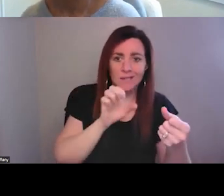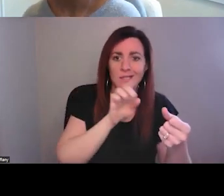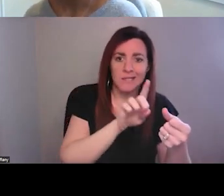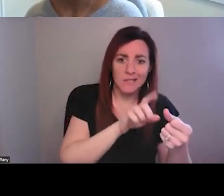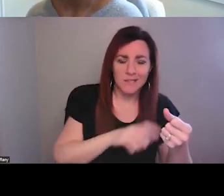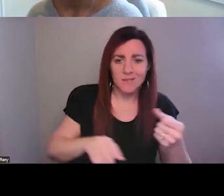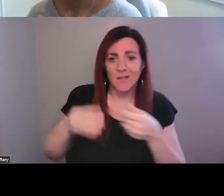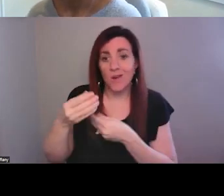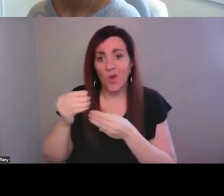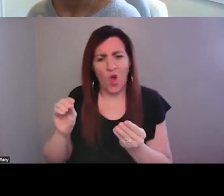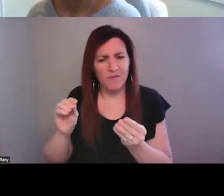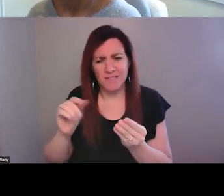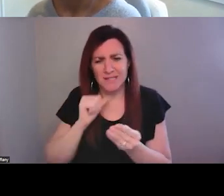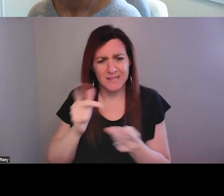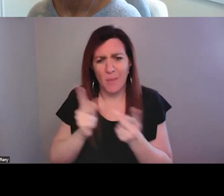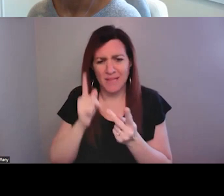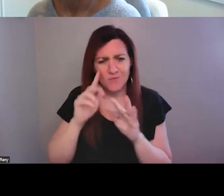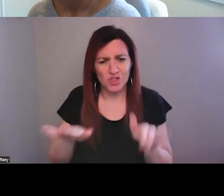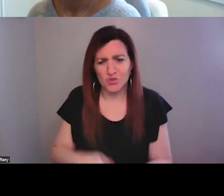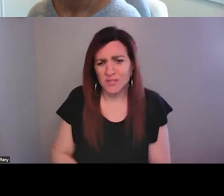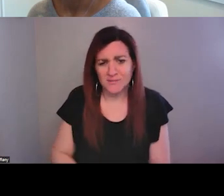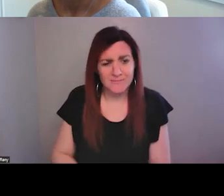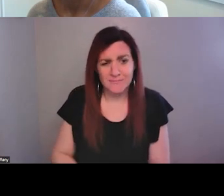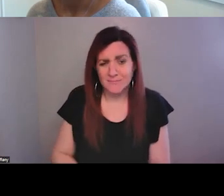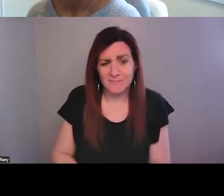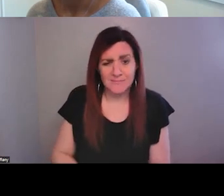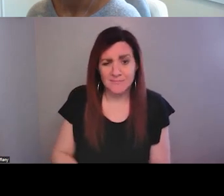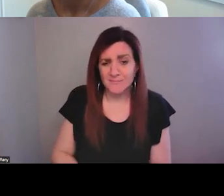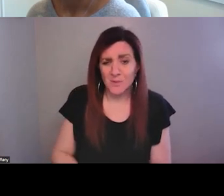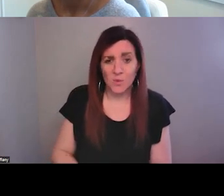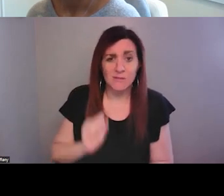ARE NO PLACE FOR KIDS. WE HAVE WORKED HARD TO GET THEM OUT